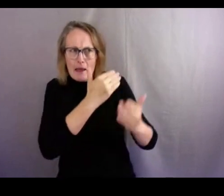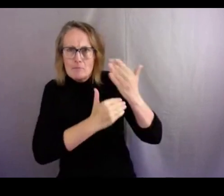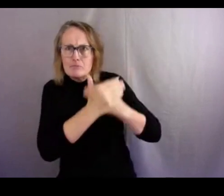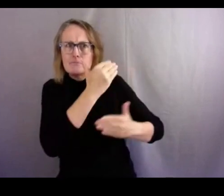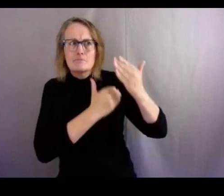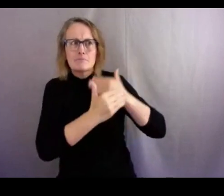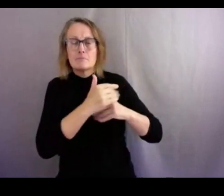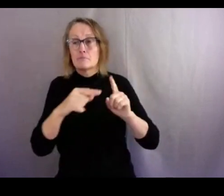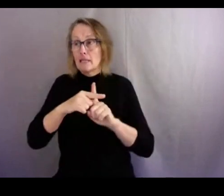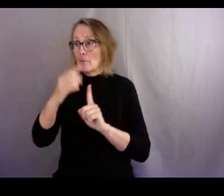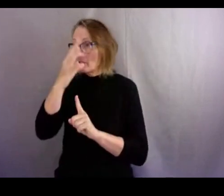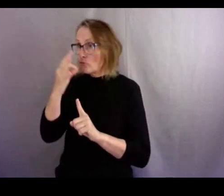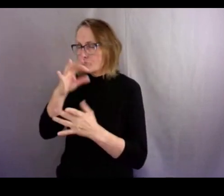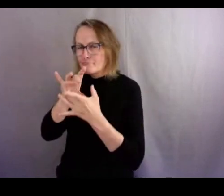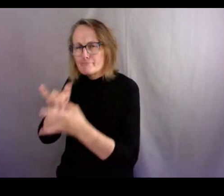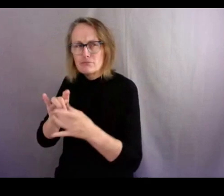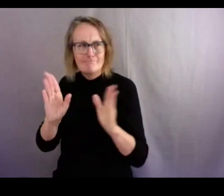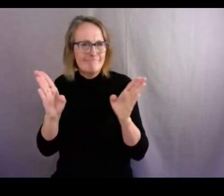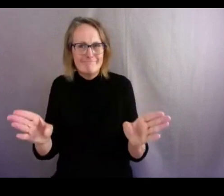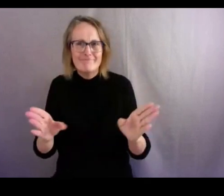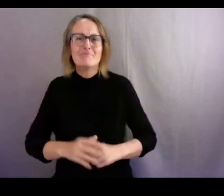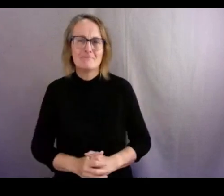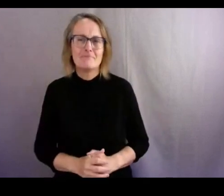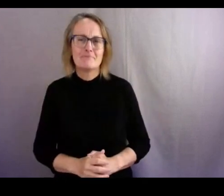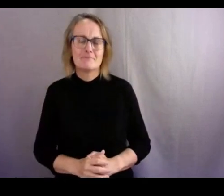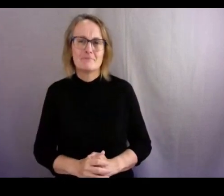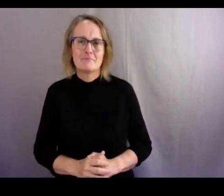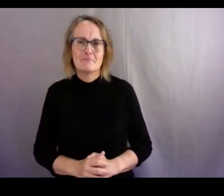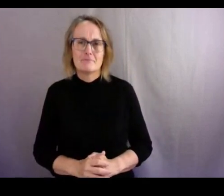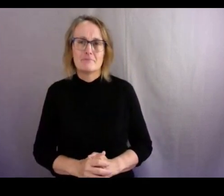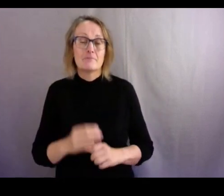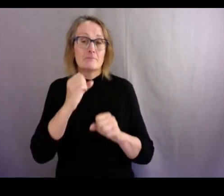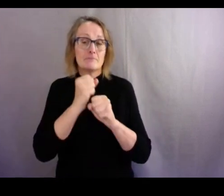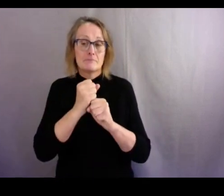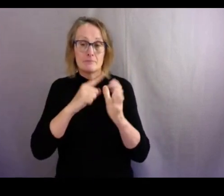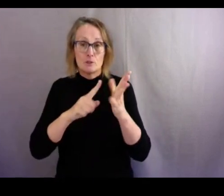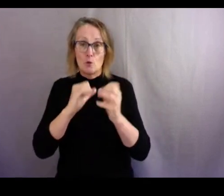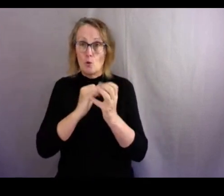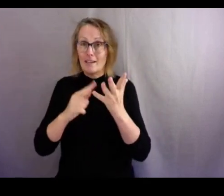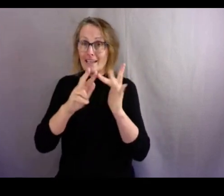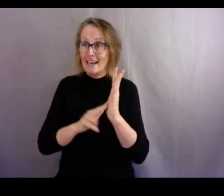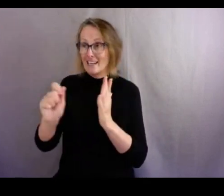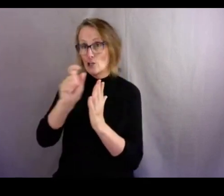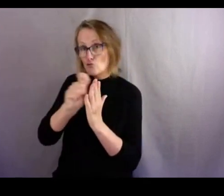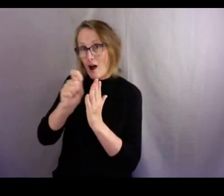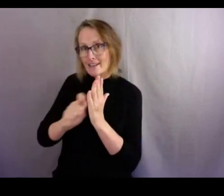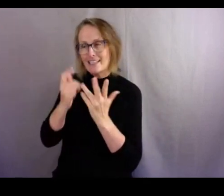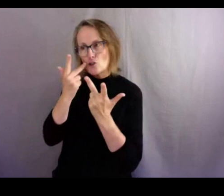"Noa Noa," like most of Gauguin's writing, helps to build his own legend as a man, as an artist, and a primitive,